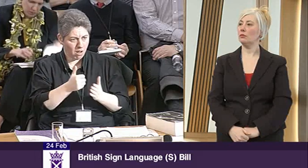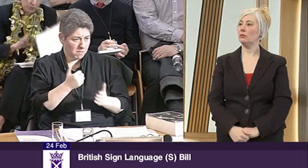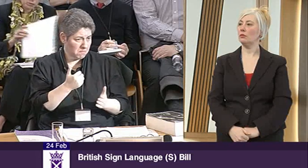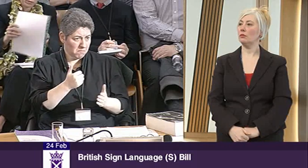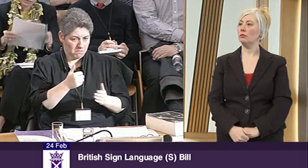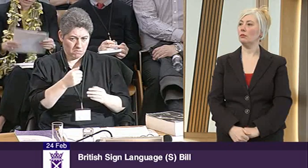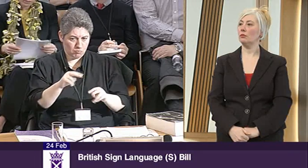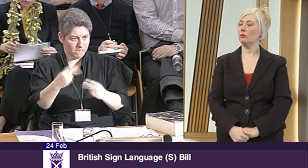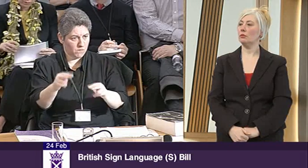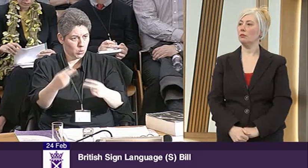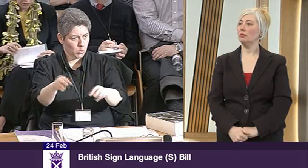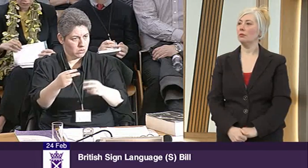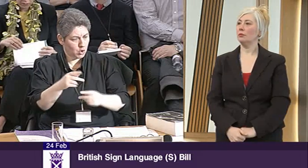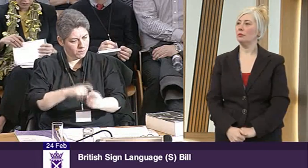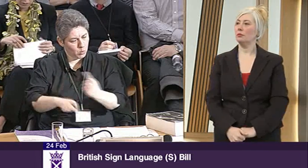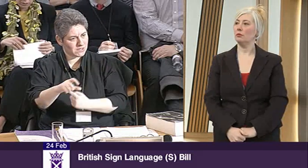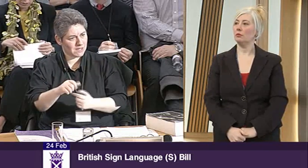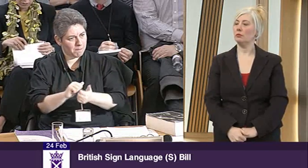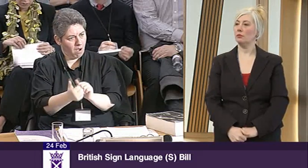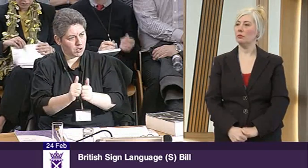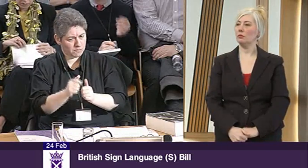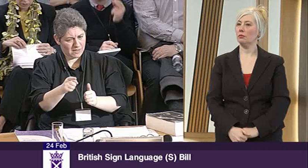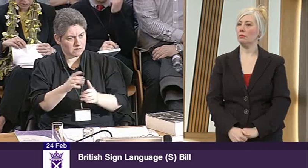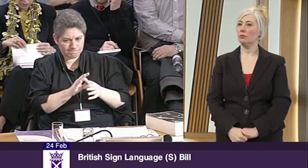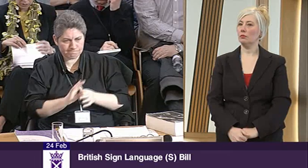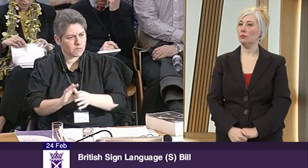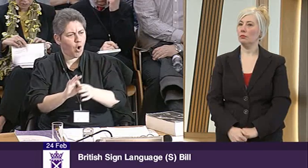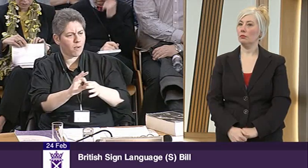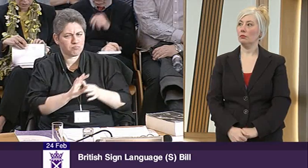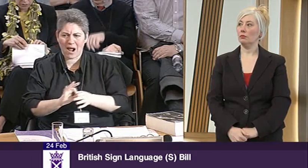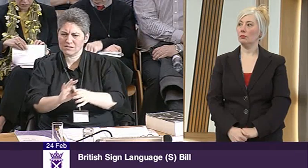and what is going on on the ground. For that to be effective, it needs to be regular. That